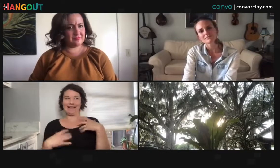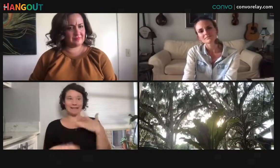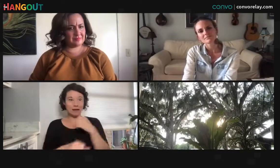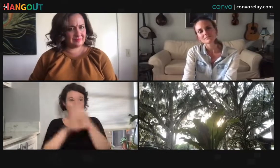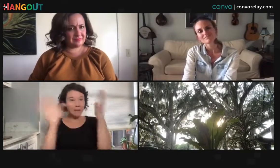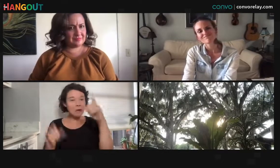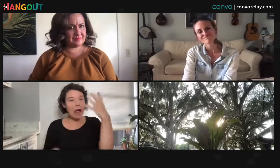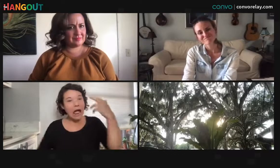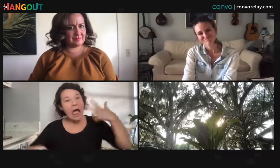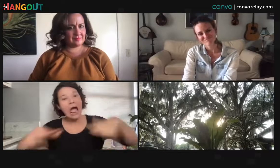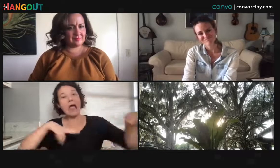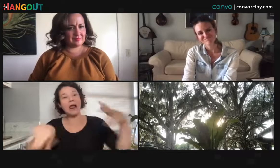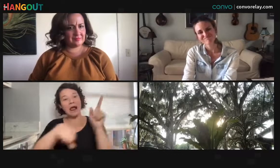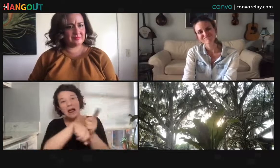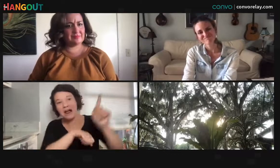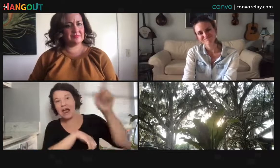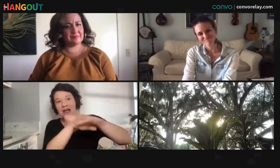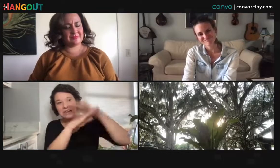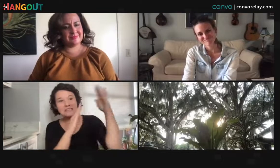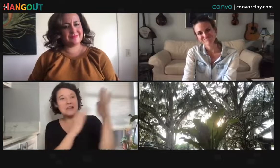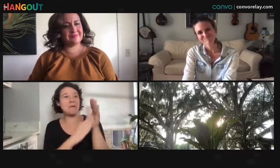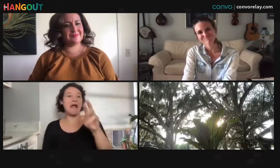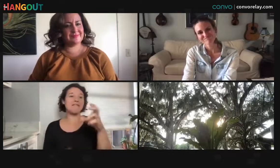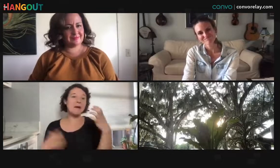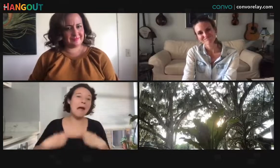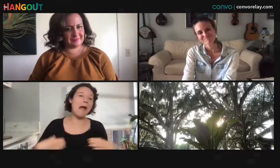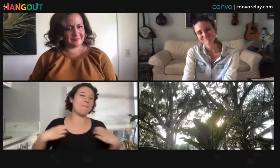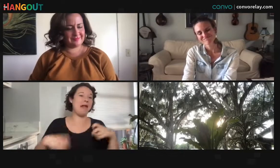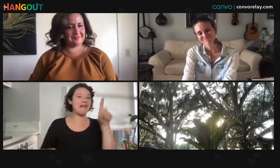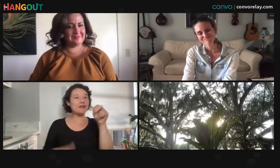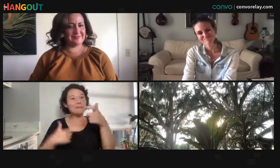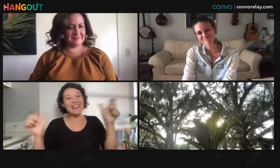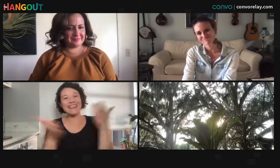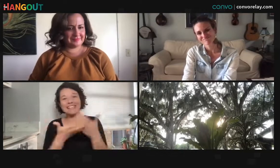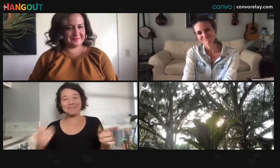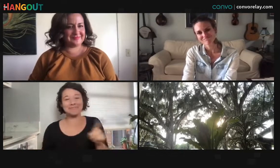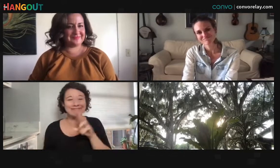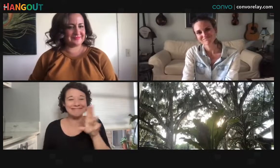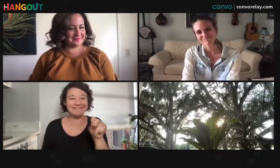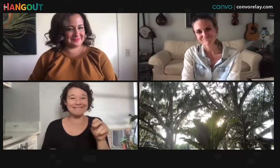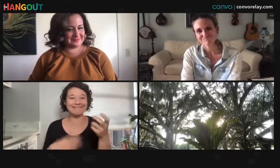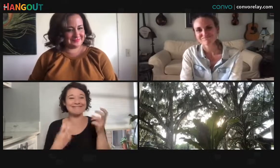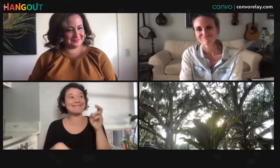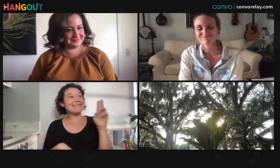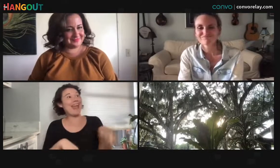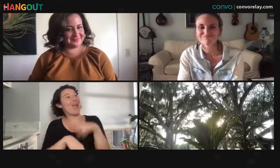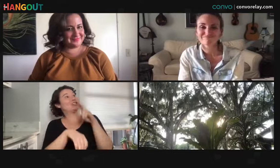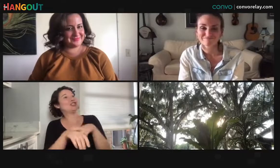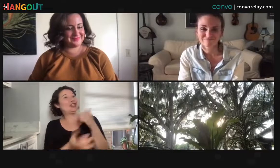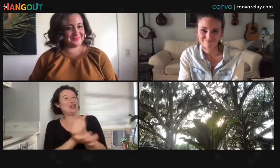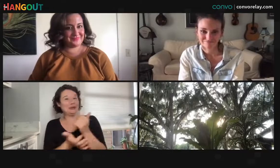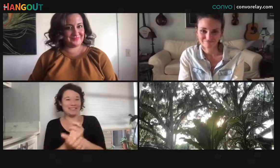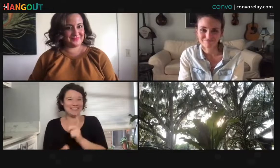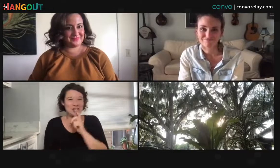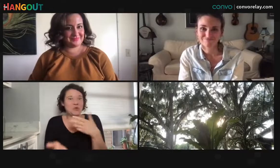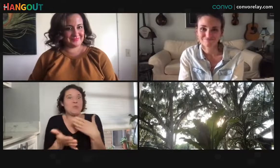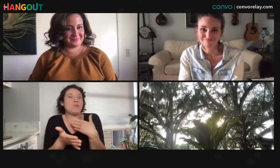nature they feel uncomfortable or unsure imagining to be out in nature means you have to go backpacking and some wild terrain